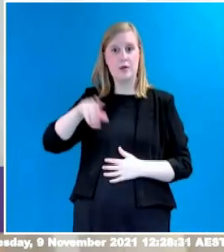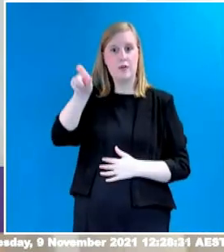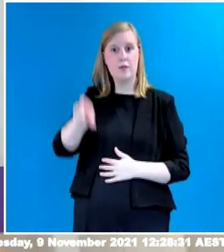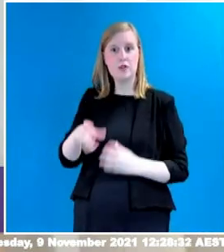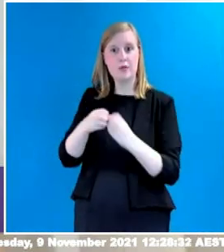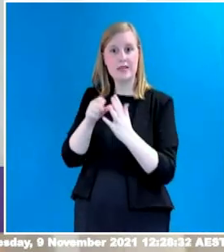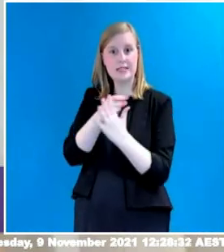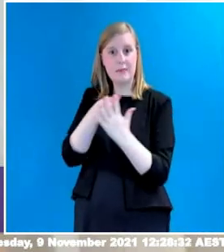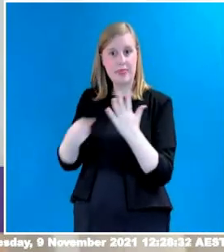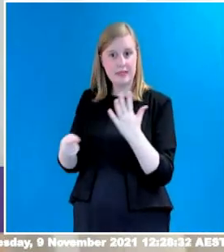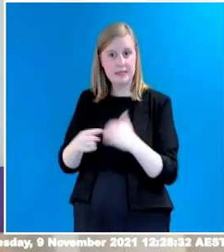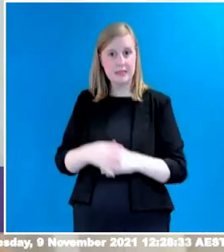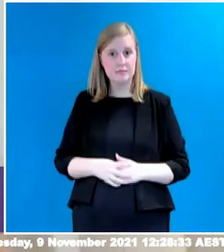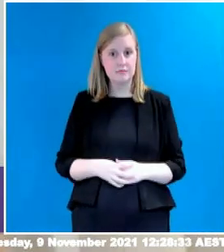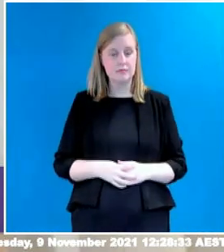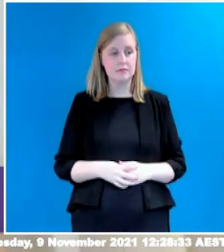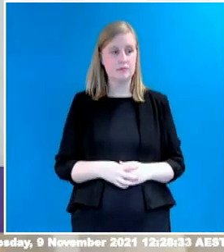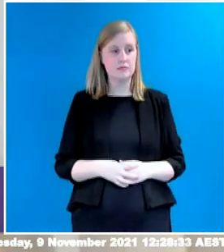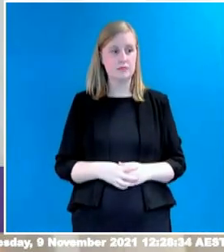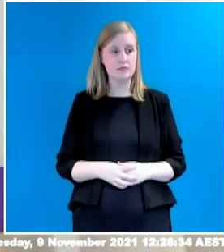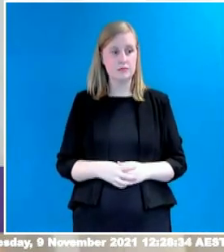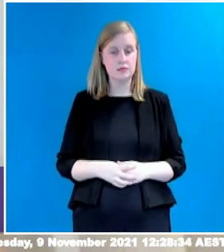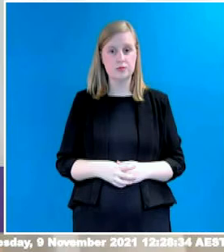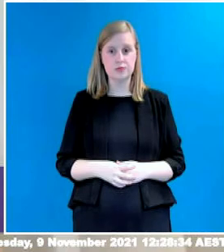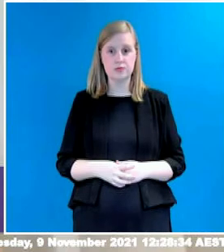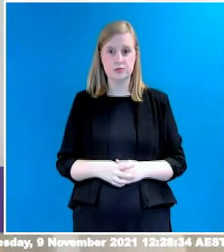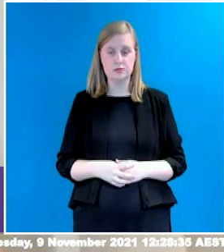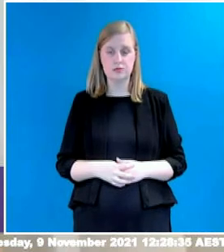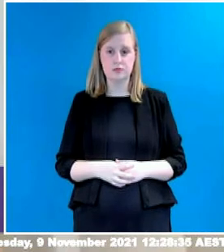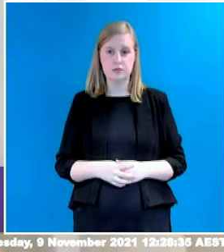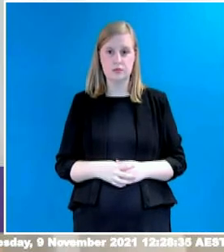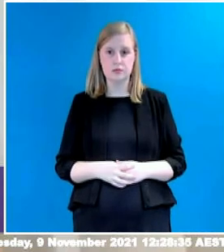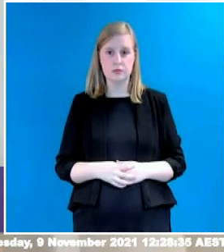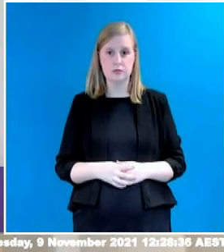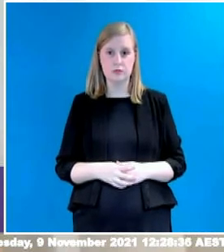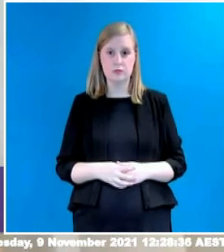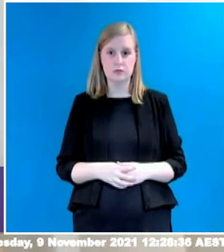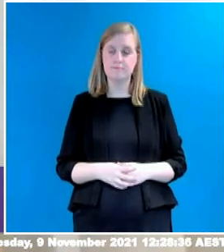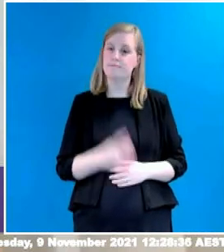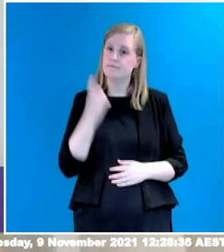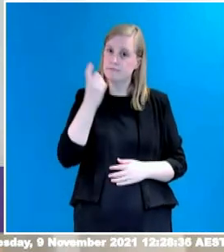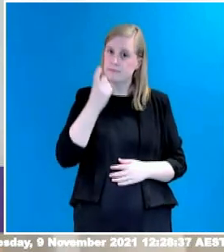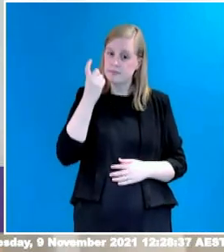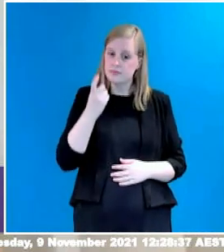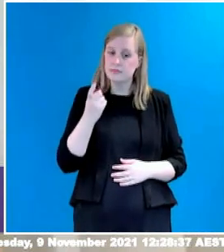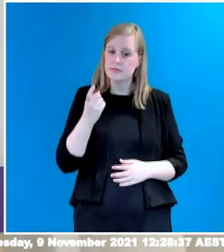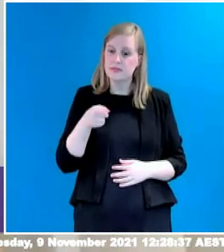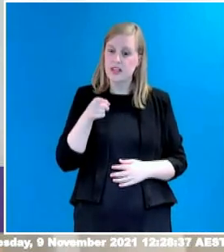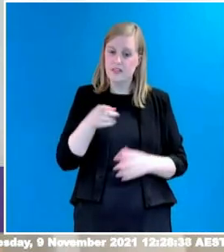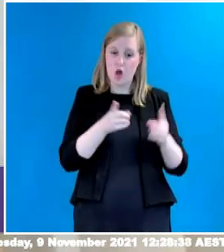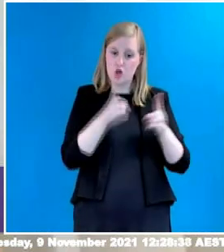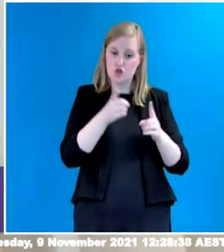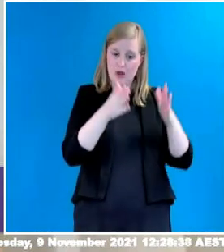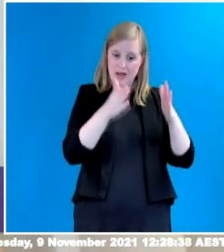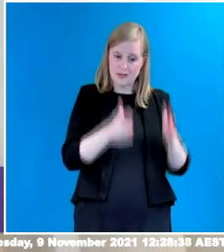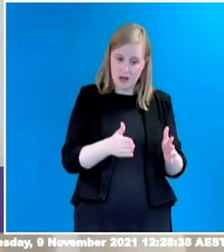Surely there is a role for directors and leaders without disability